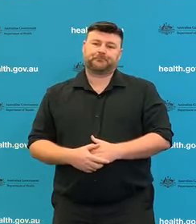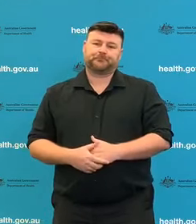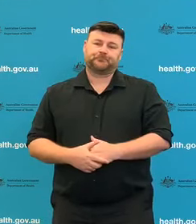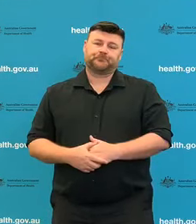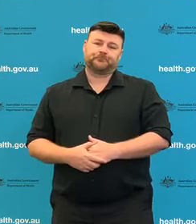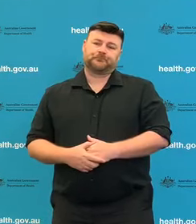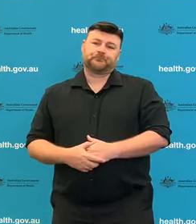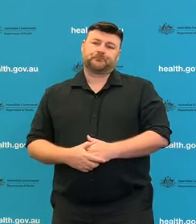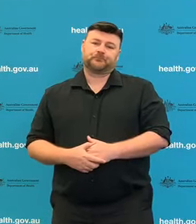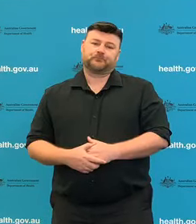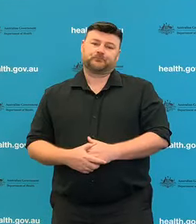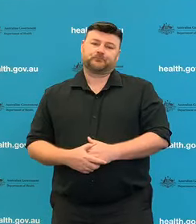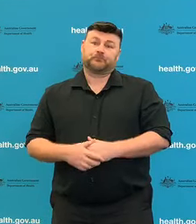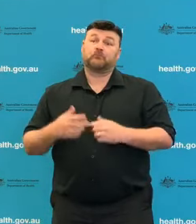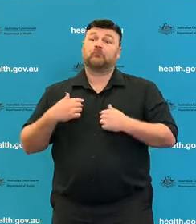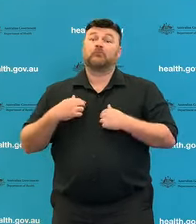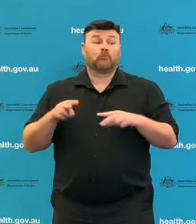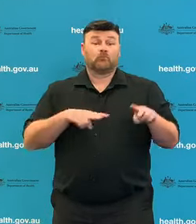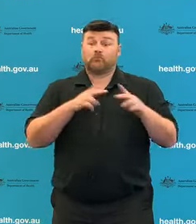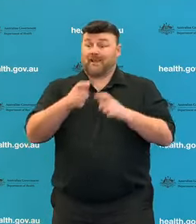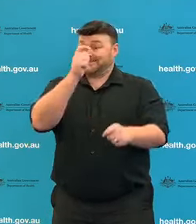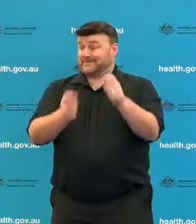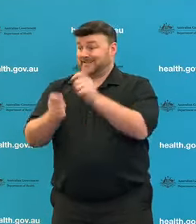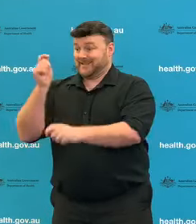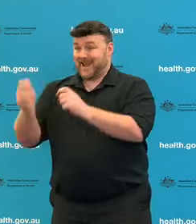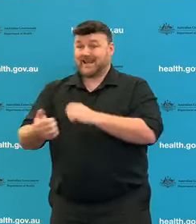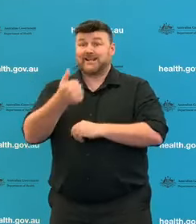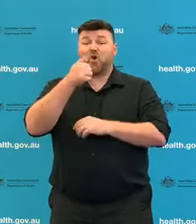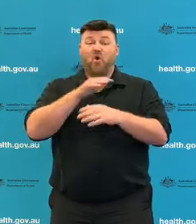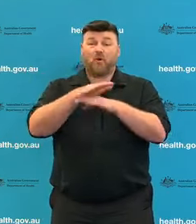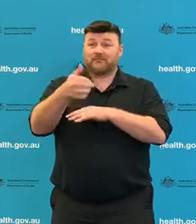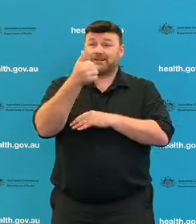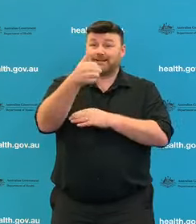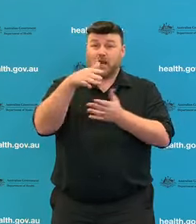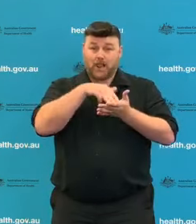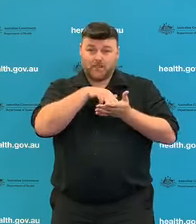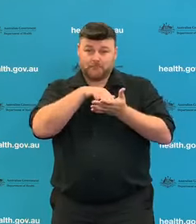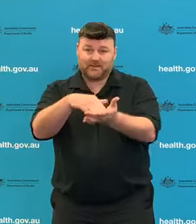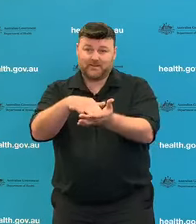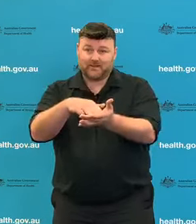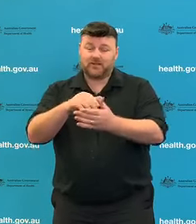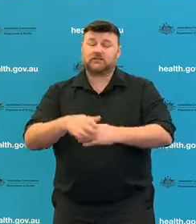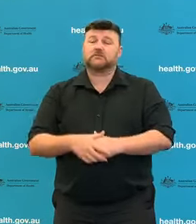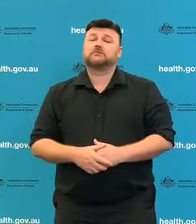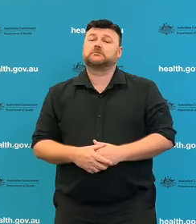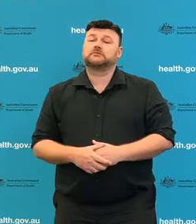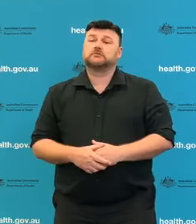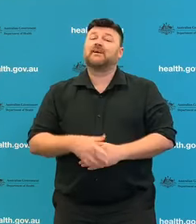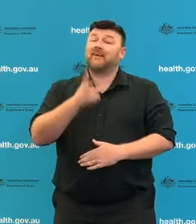We've seen now more than 6 million tests nationally since the commencement of the pandemic and again it's important for me to